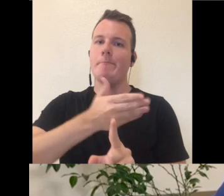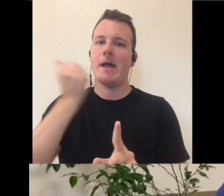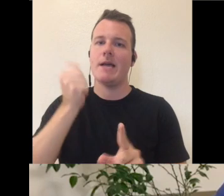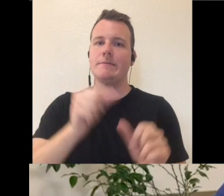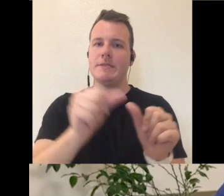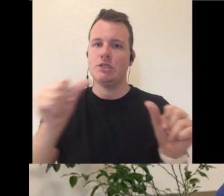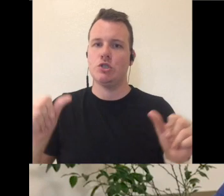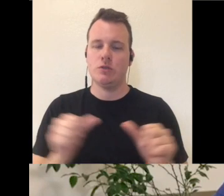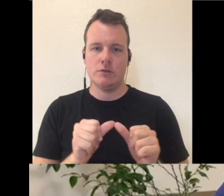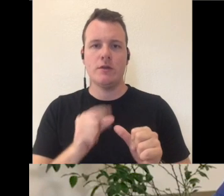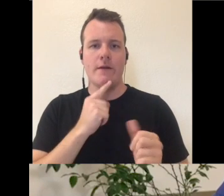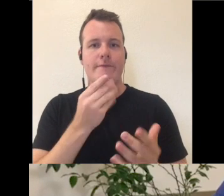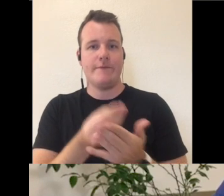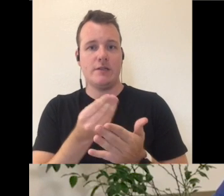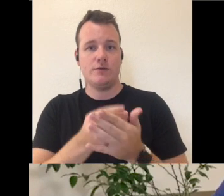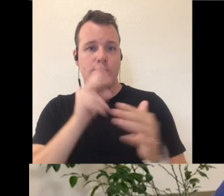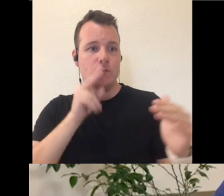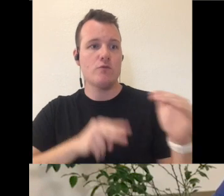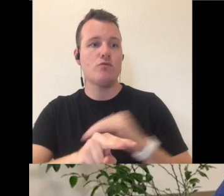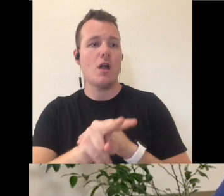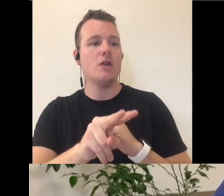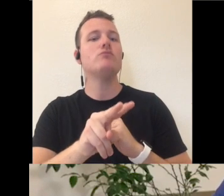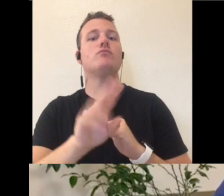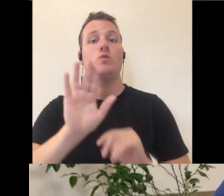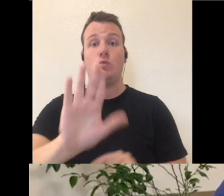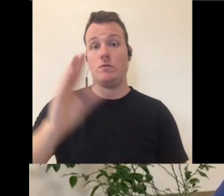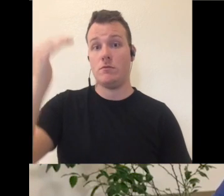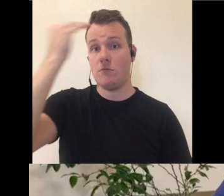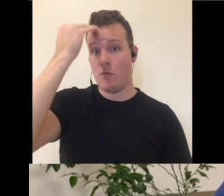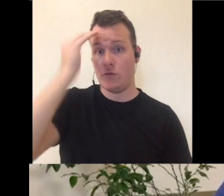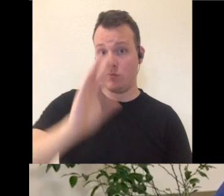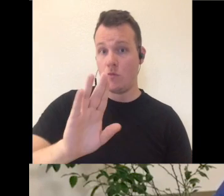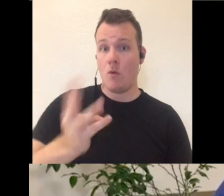forecast. And with the knowledge you have about your business and the help that